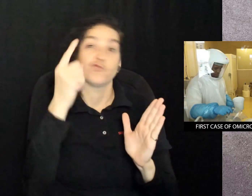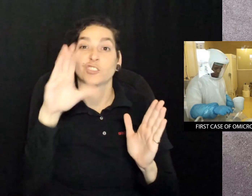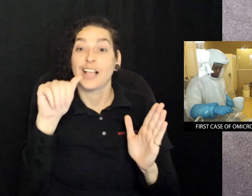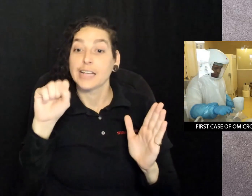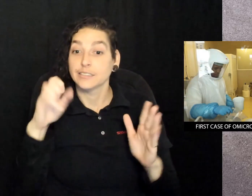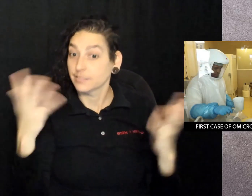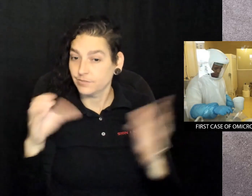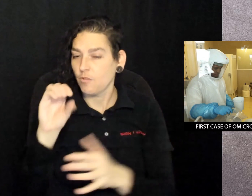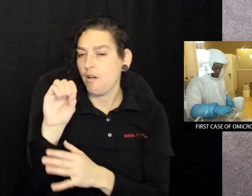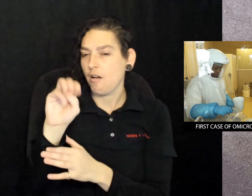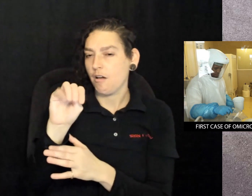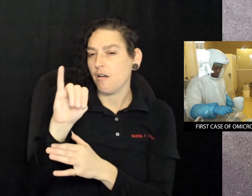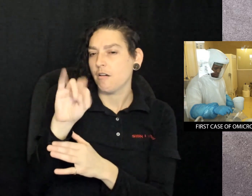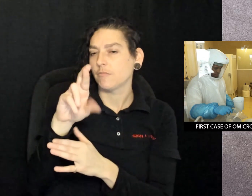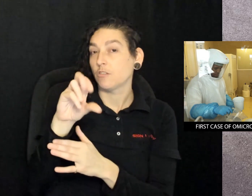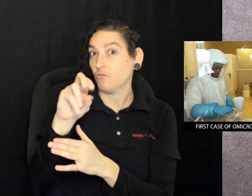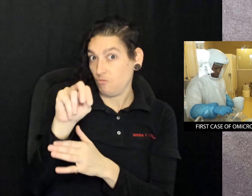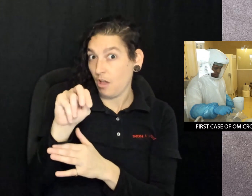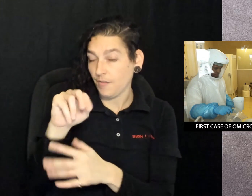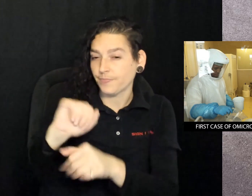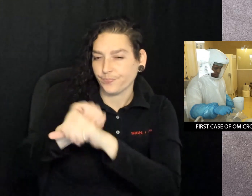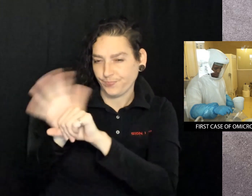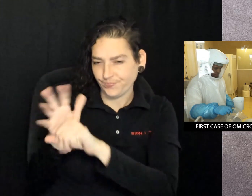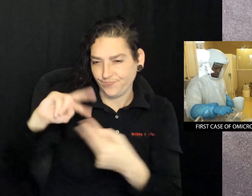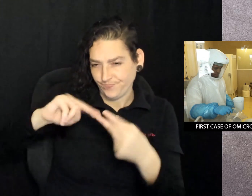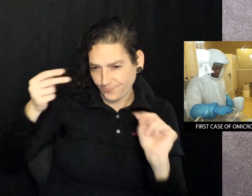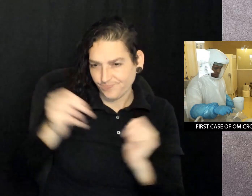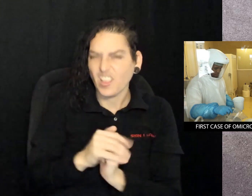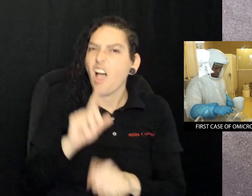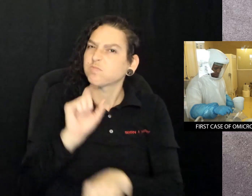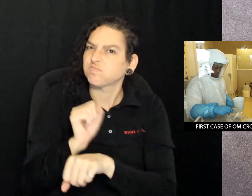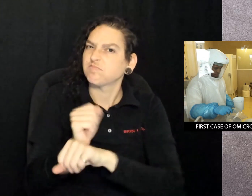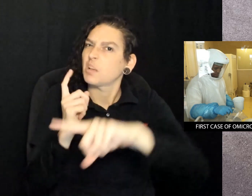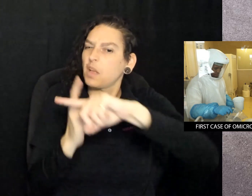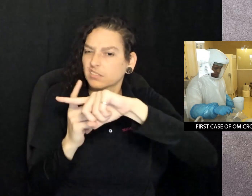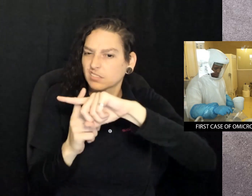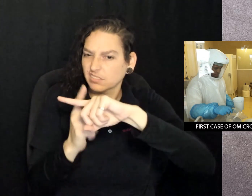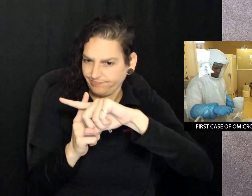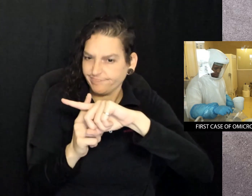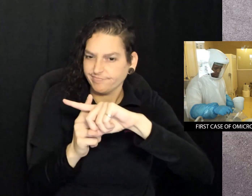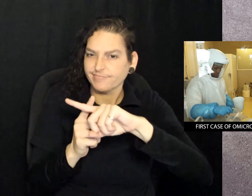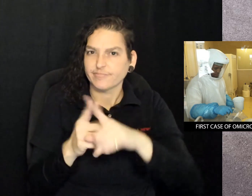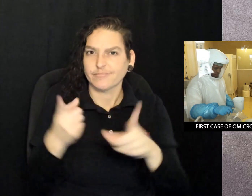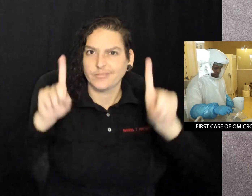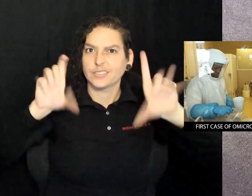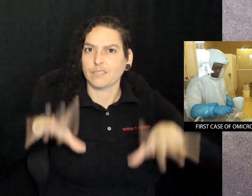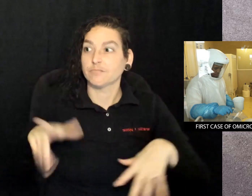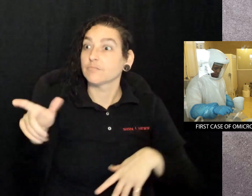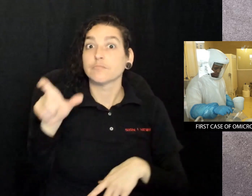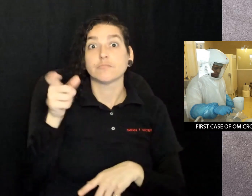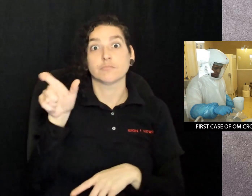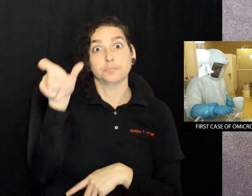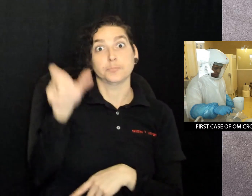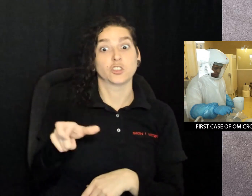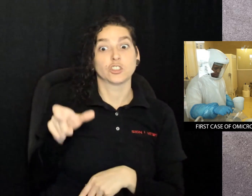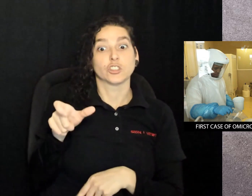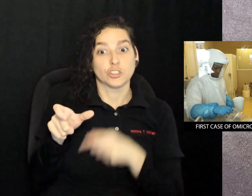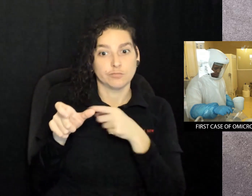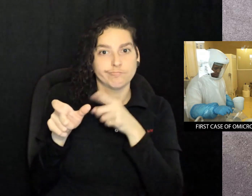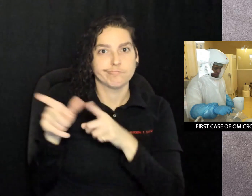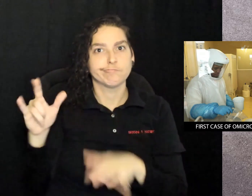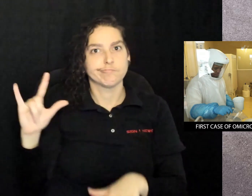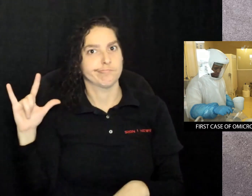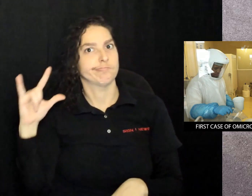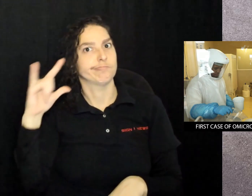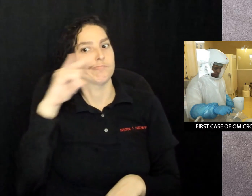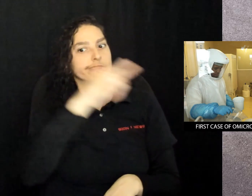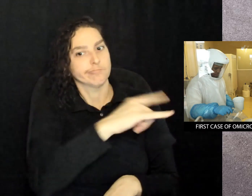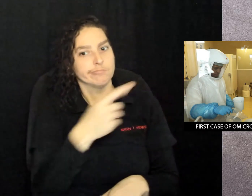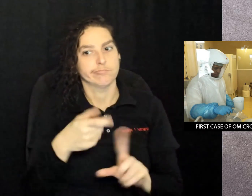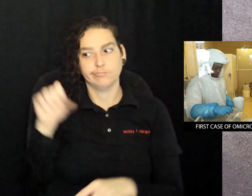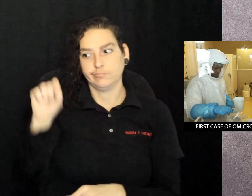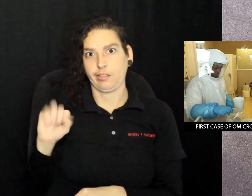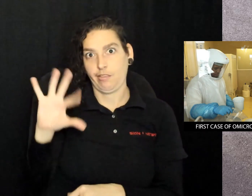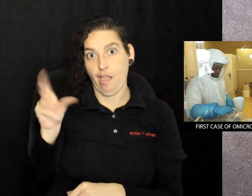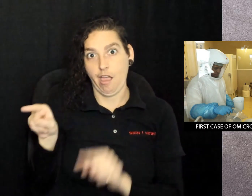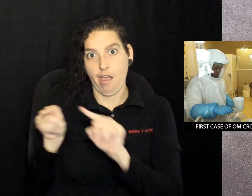as expected the US has now reported its first case of the omicron coronavirus variant with the